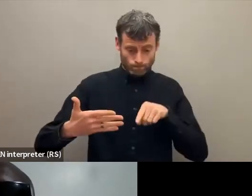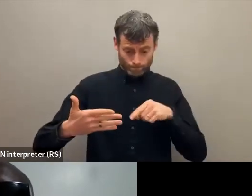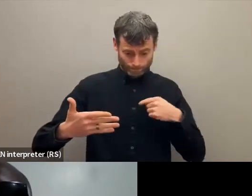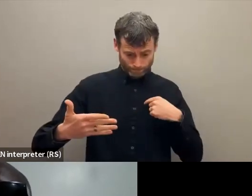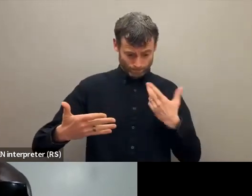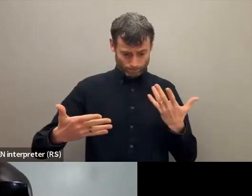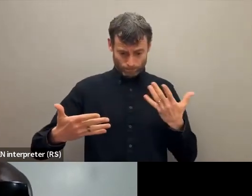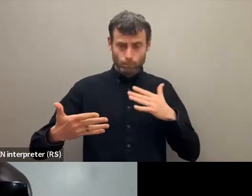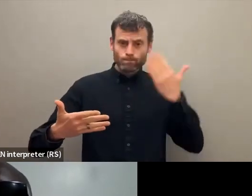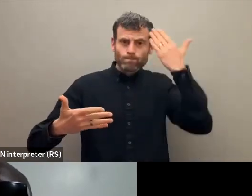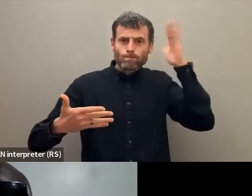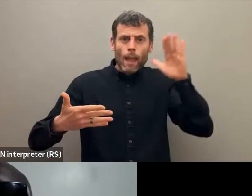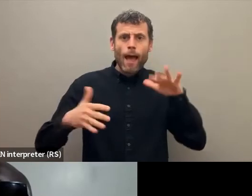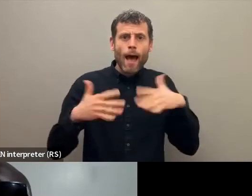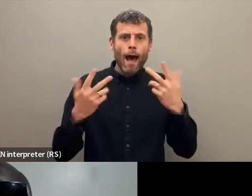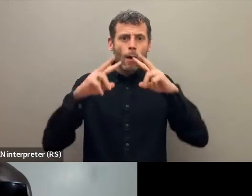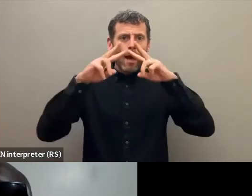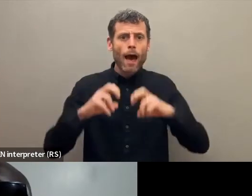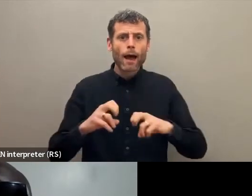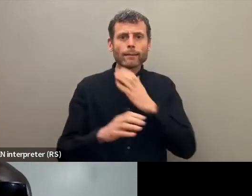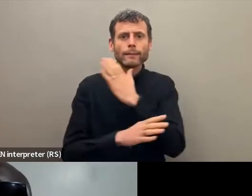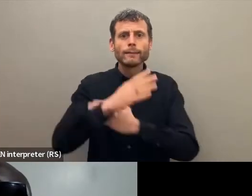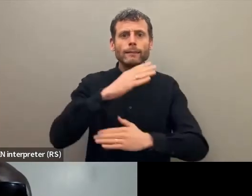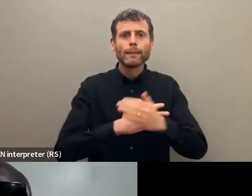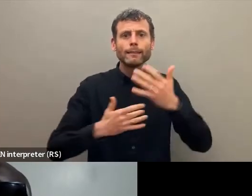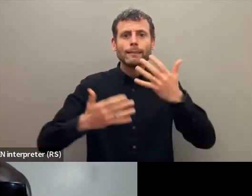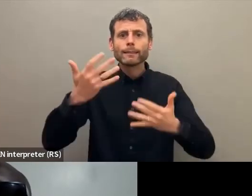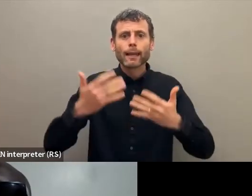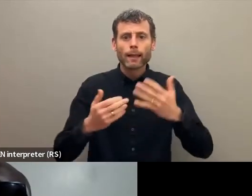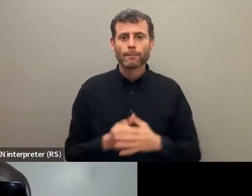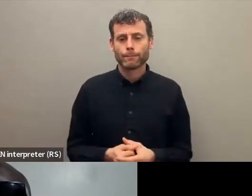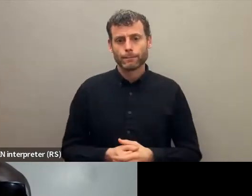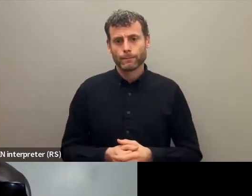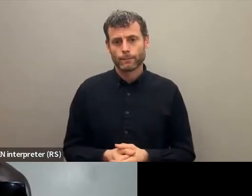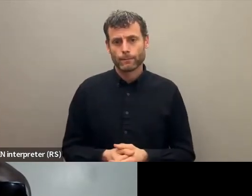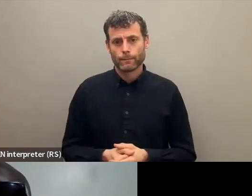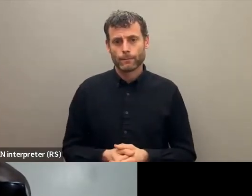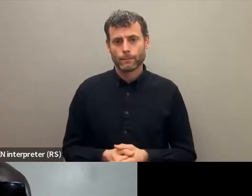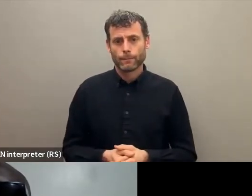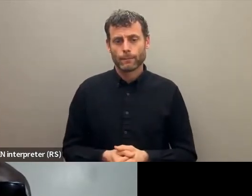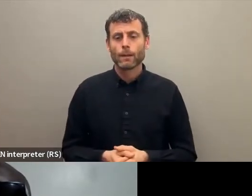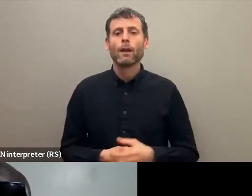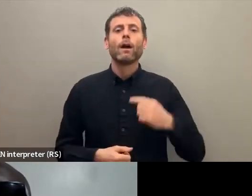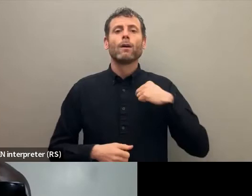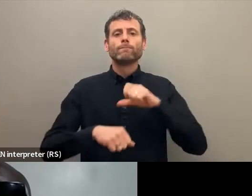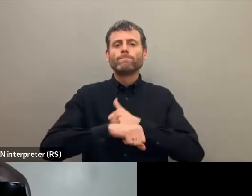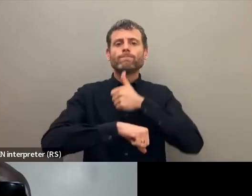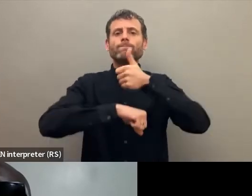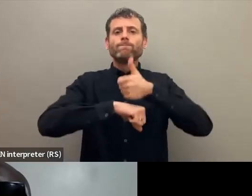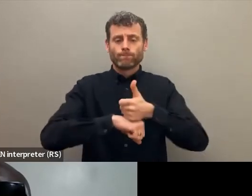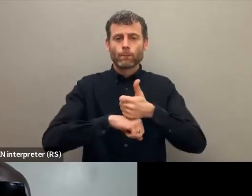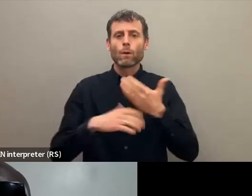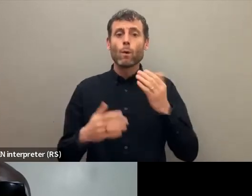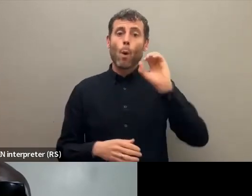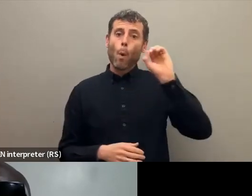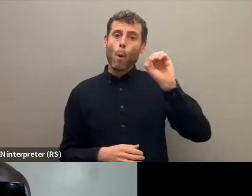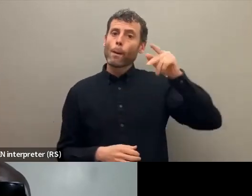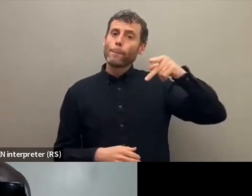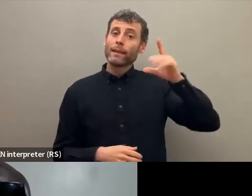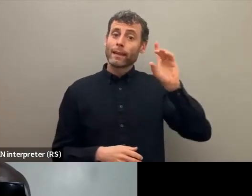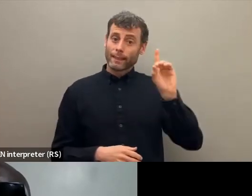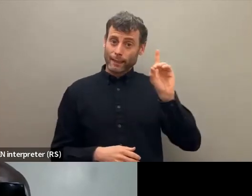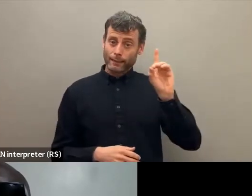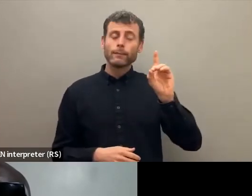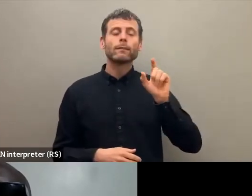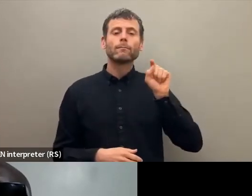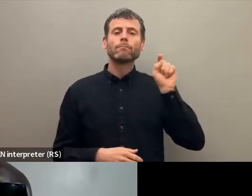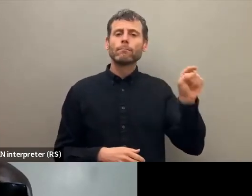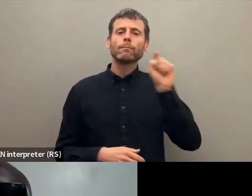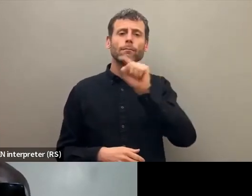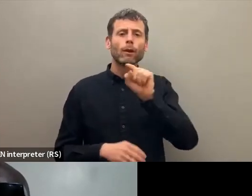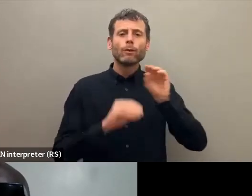Elizabeth Lockwood: And only one in five in the region of this group we're using internationally recommended methods to identify persons with disabilities in their national data systems.